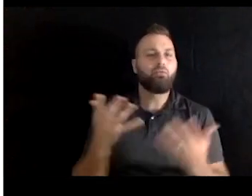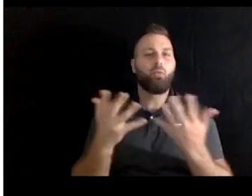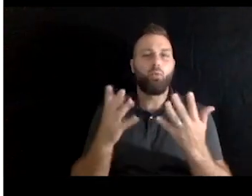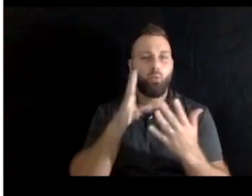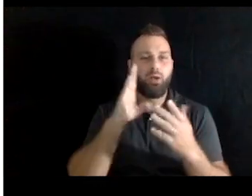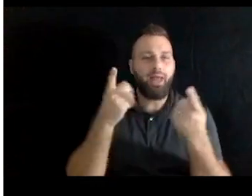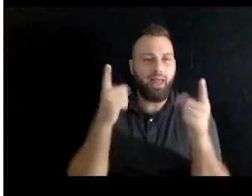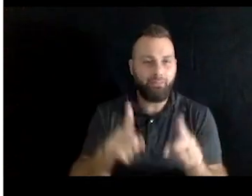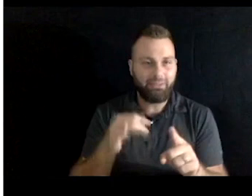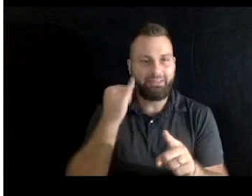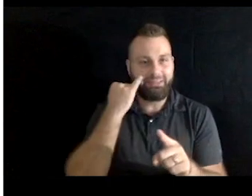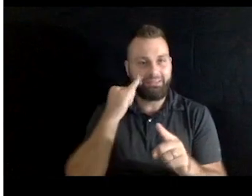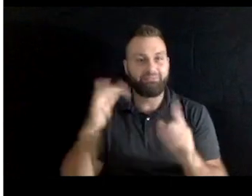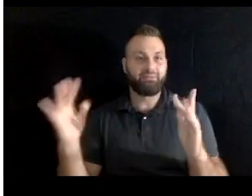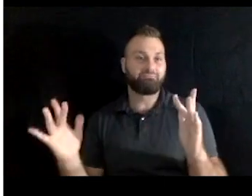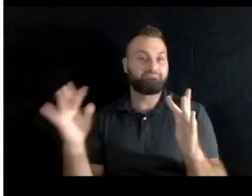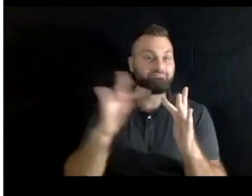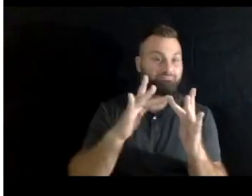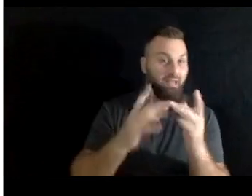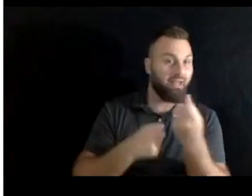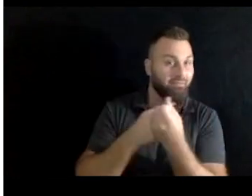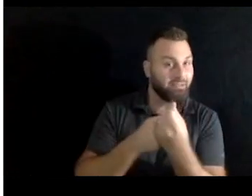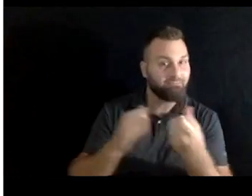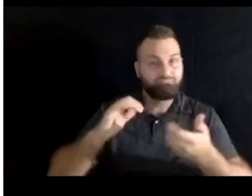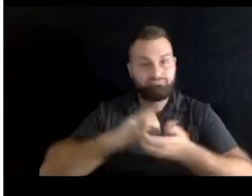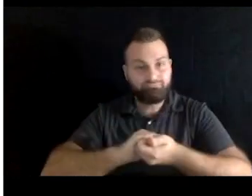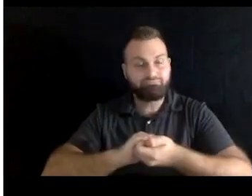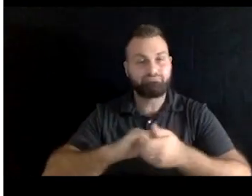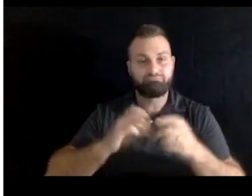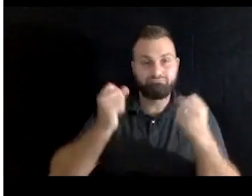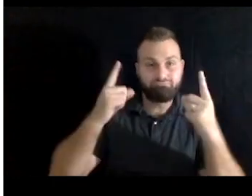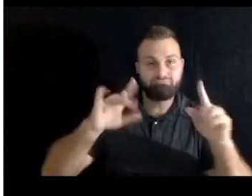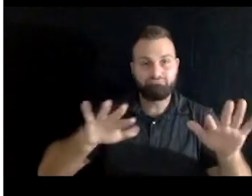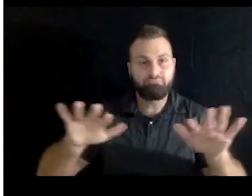I think it is possible for Reacher Reacher researchers to work with